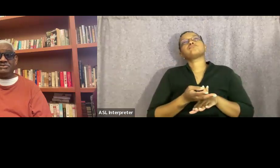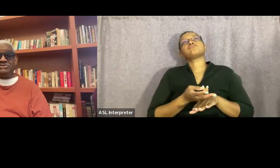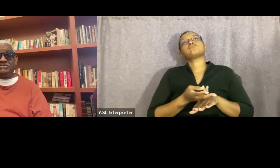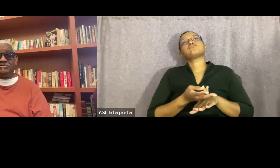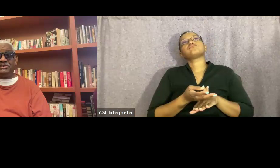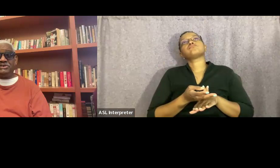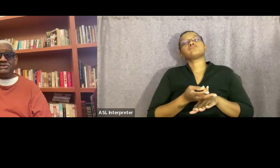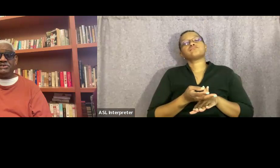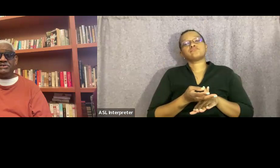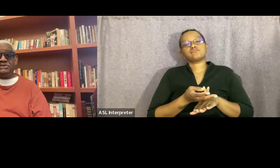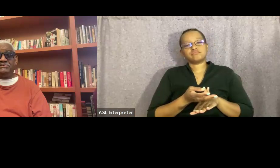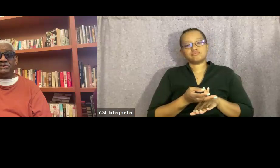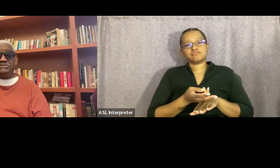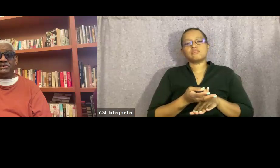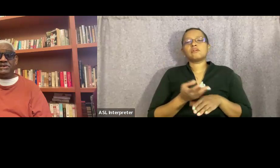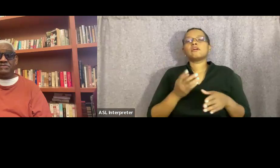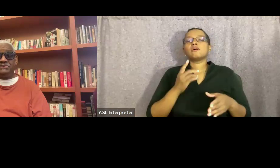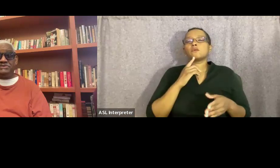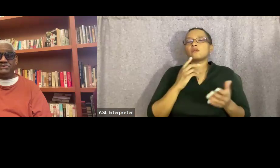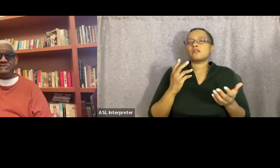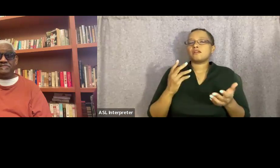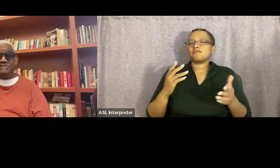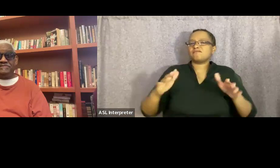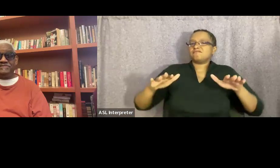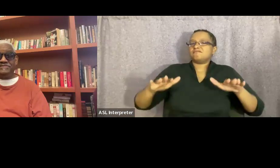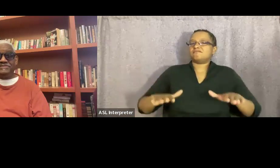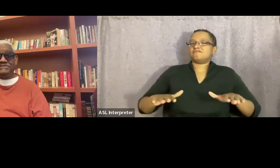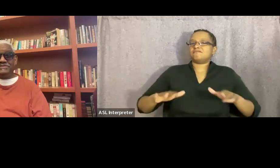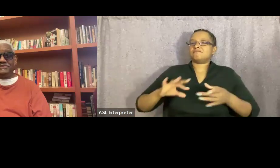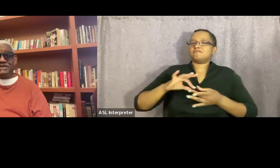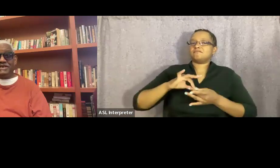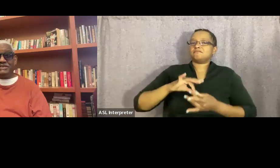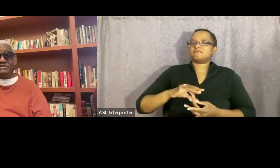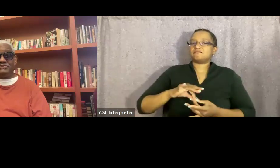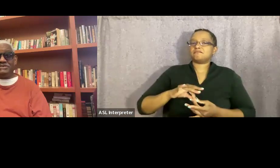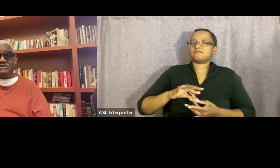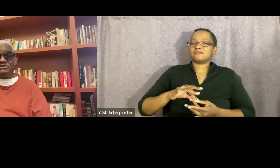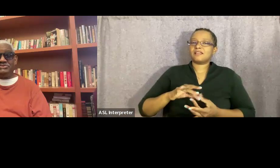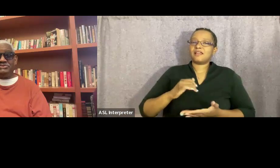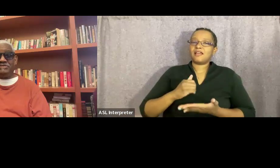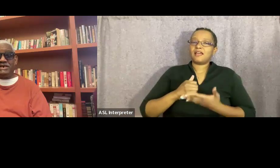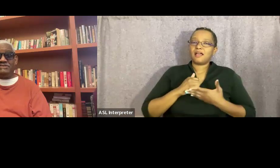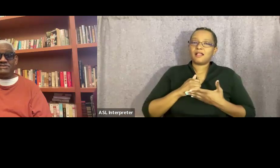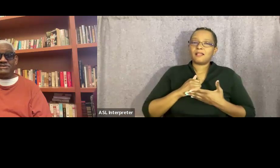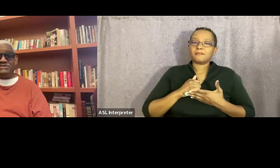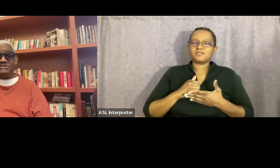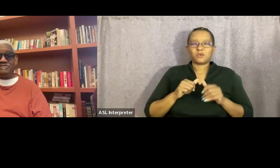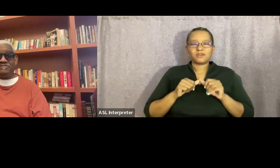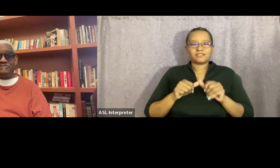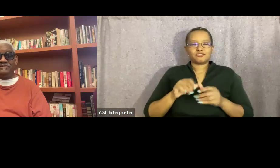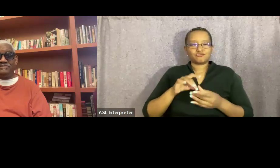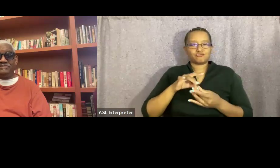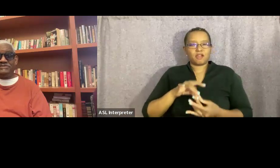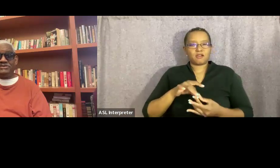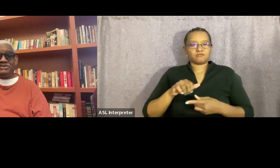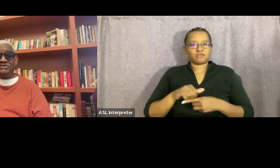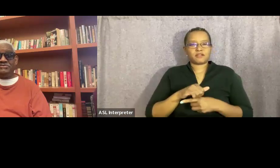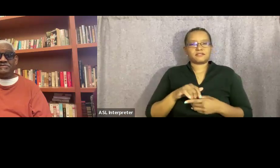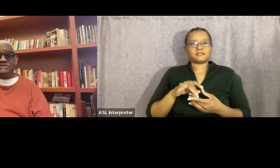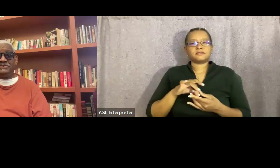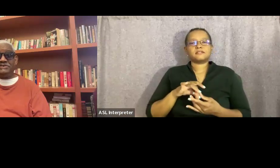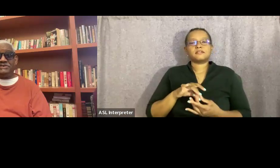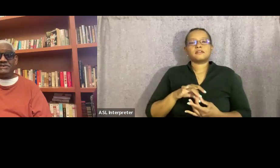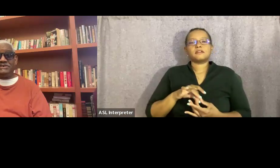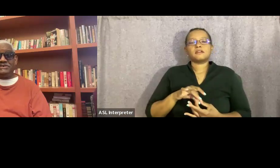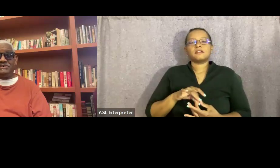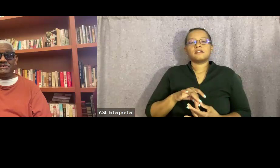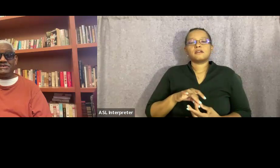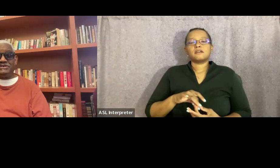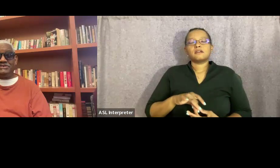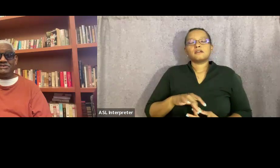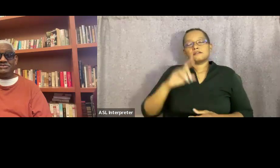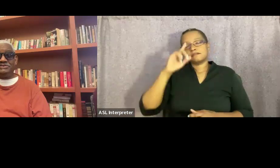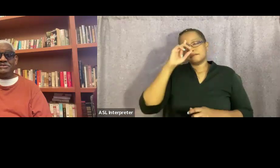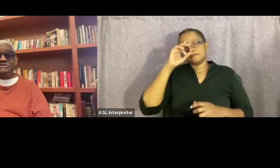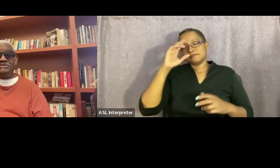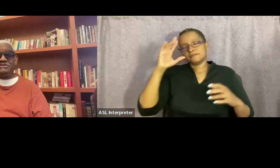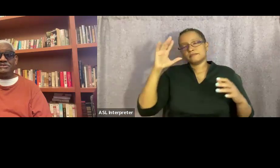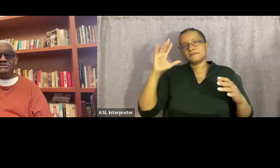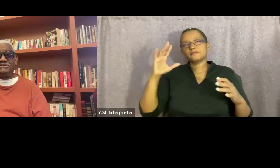it really helps. Let's continue to ground. Feel the river. Feel the trees.